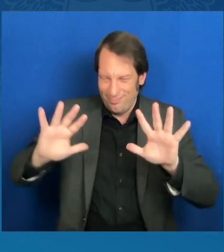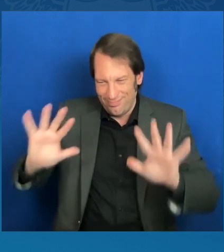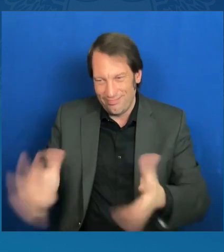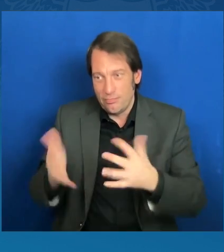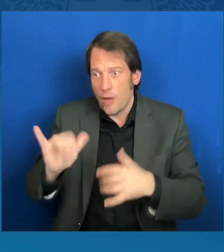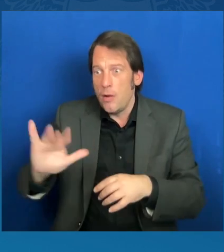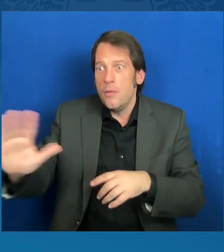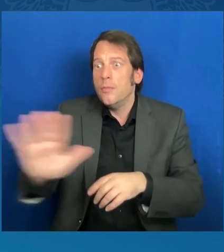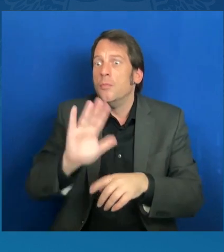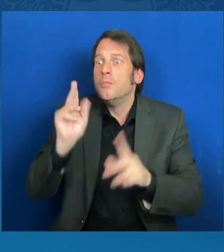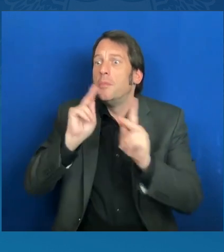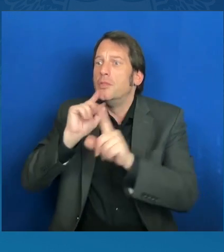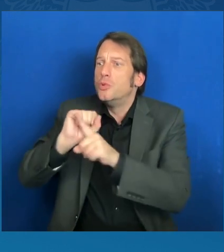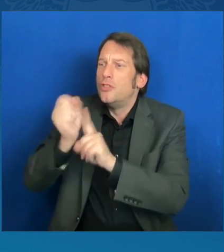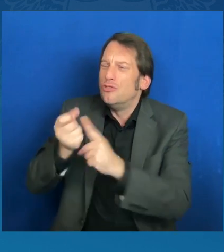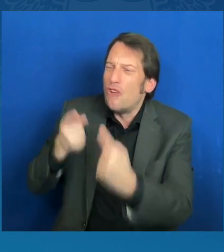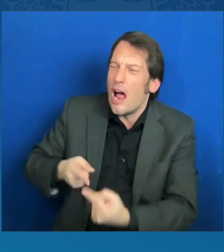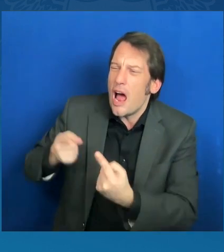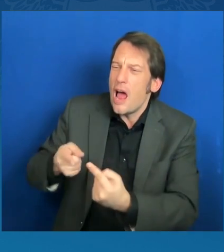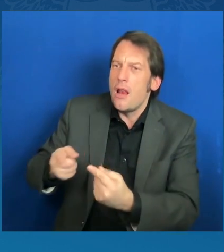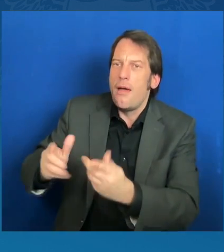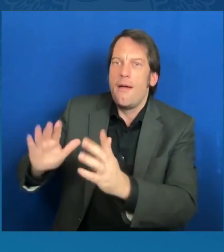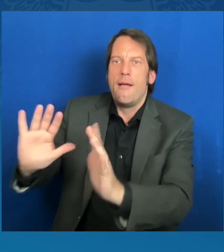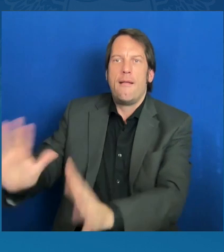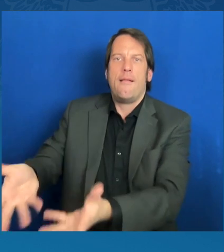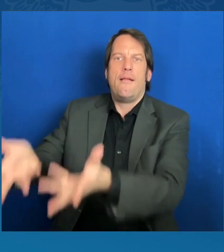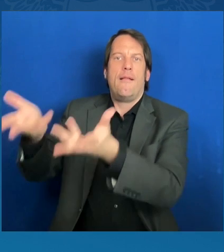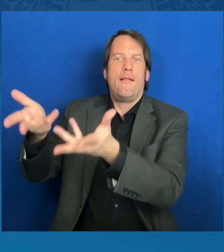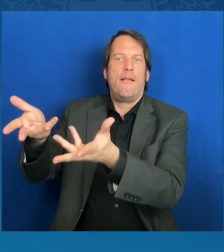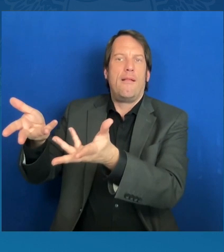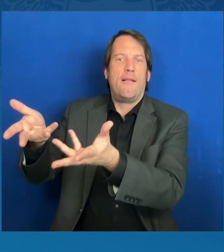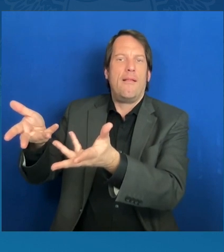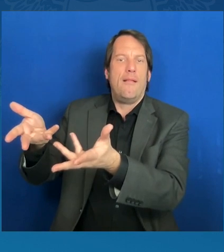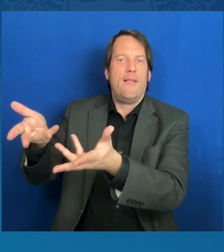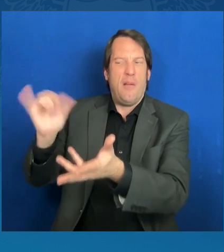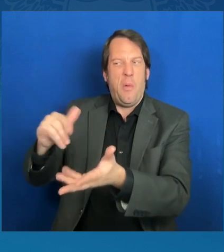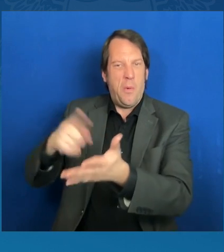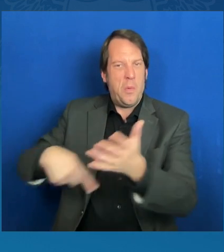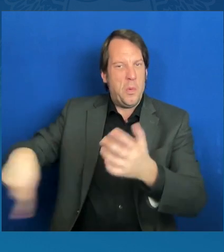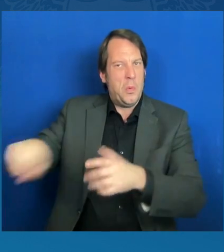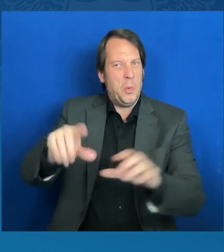And that's how you do what you do in a way that is going to inspire so many people.